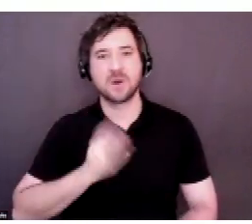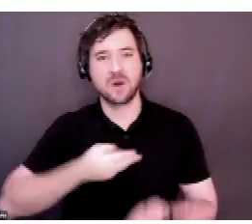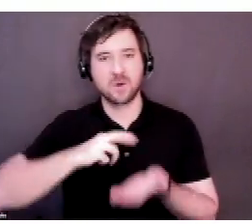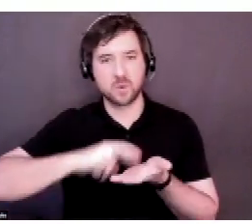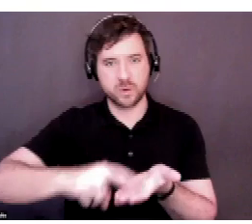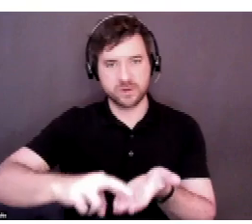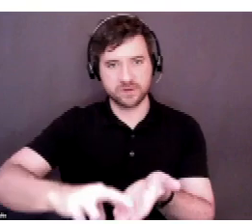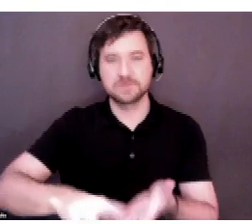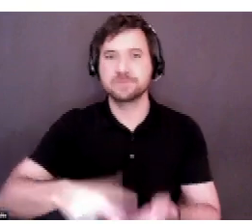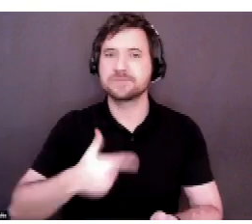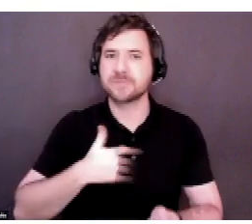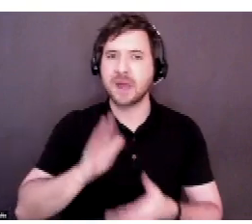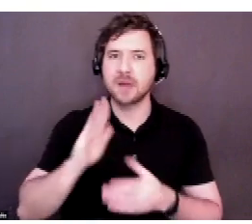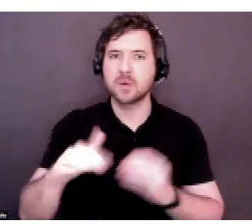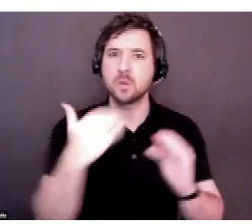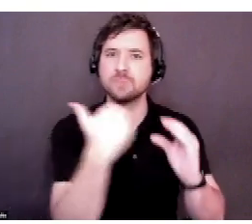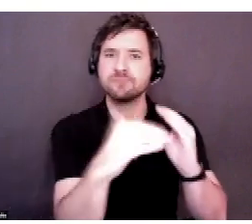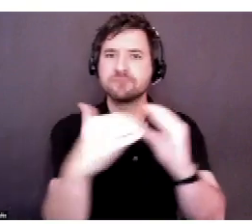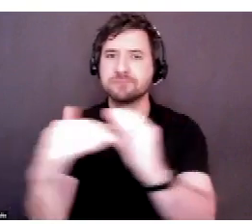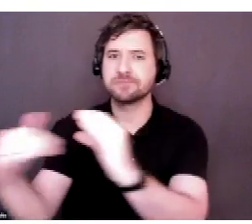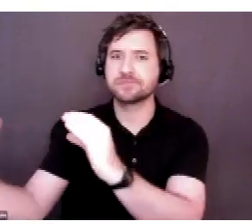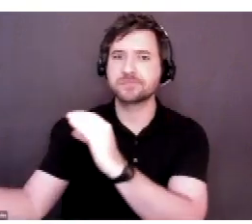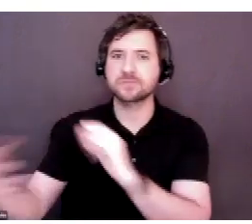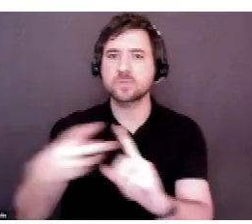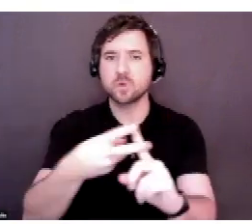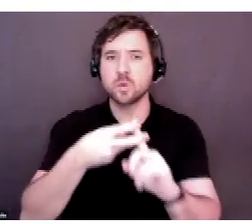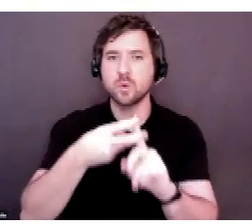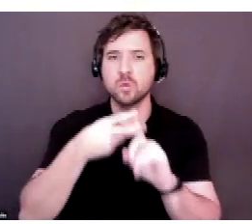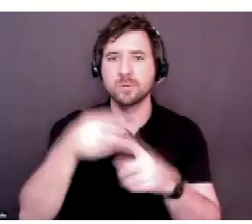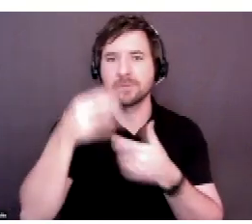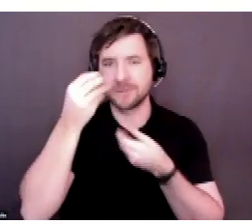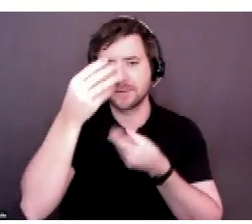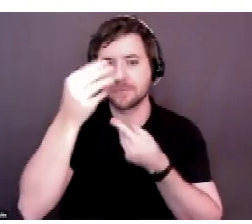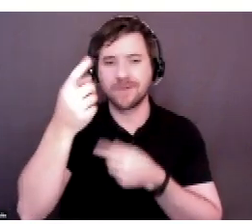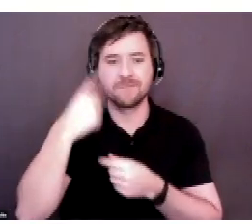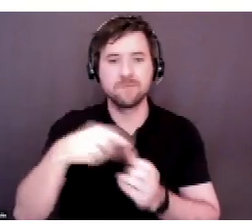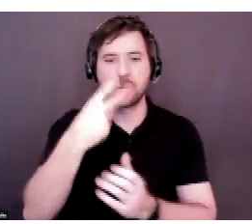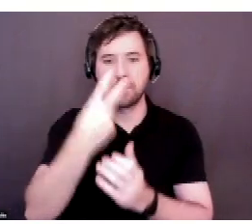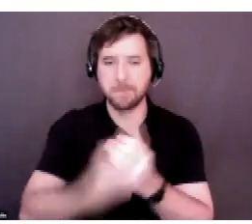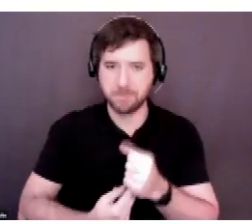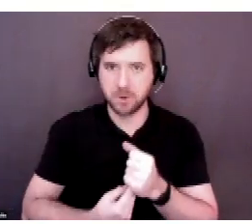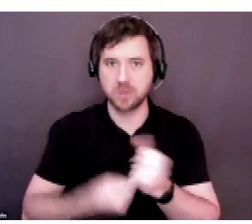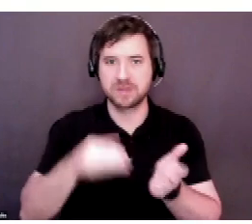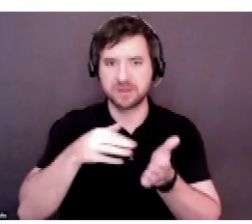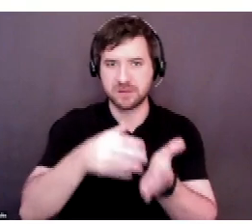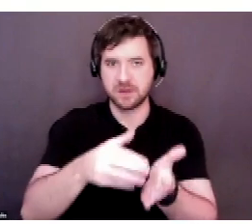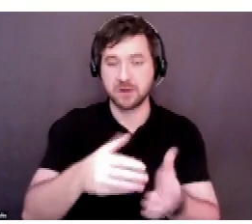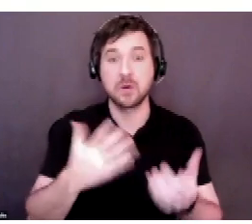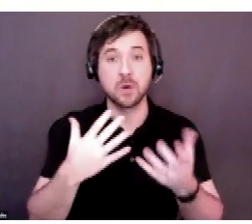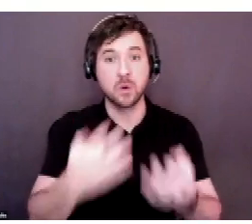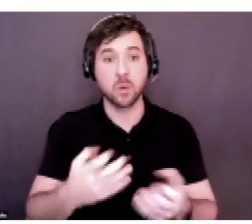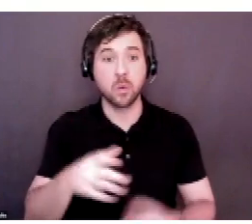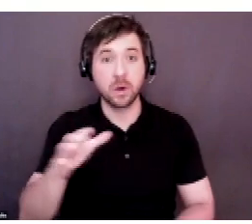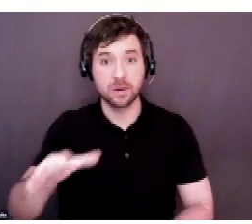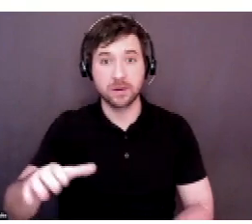out recruitment information for both of these studies. We want to hear your birth story.